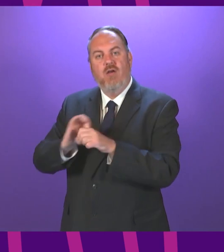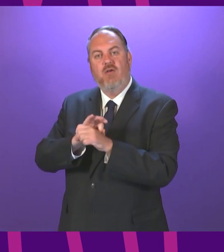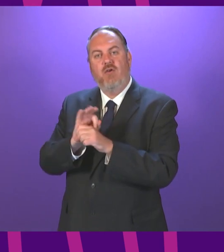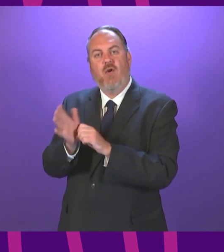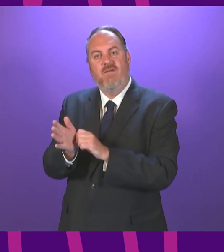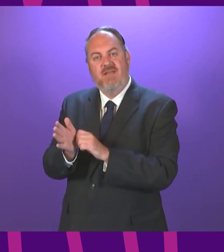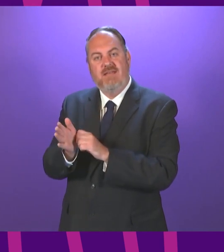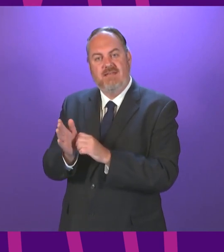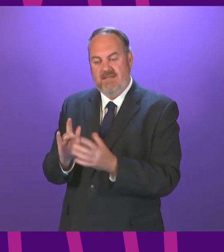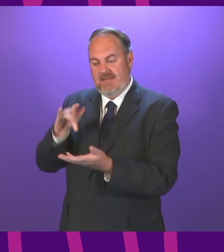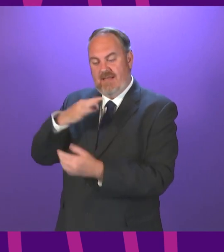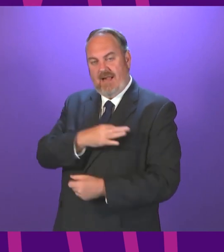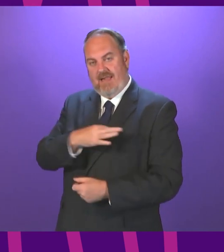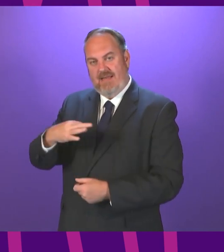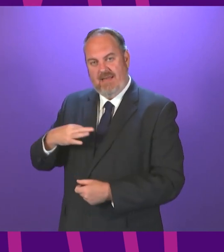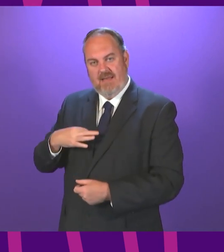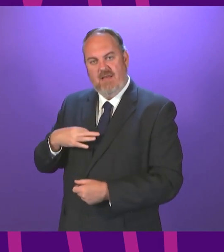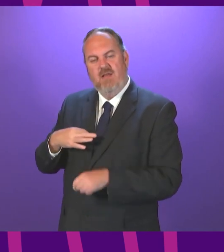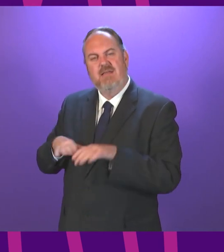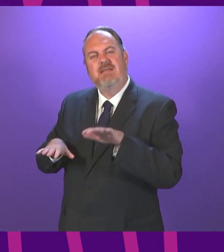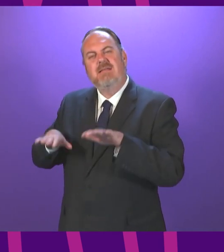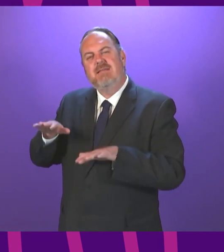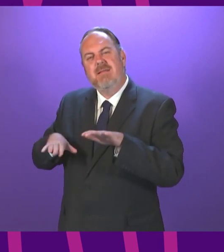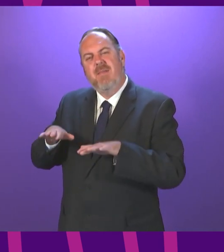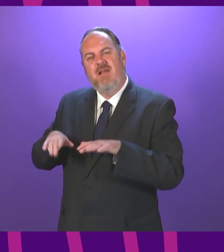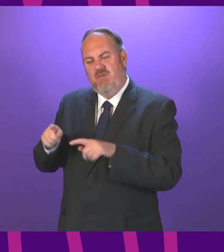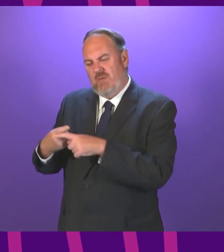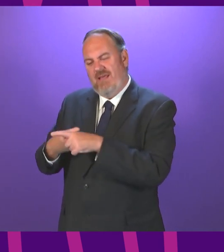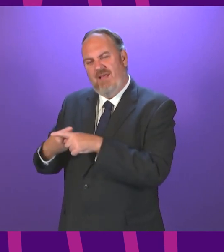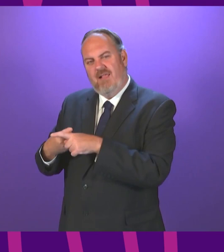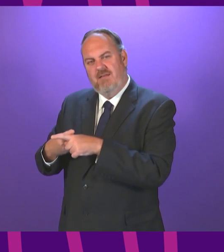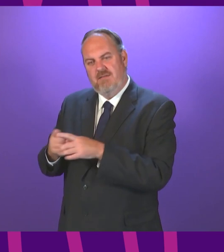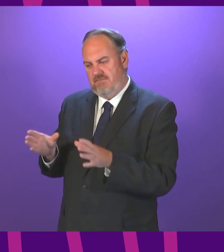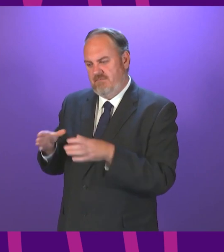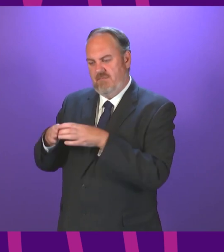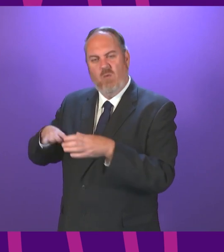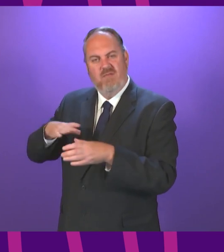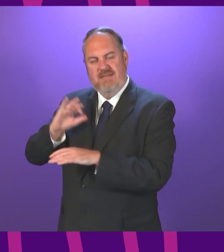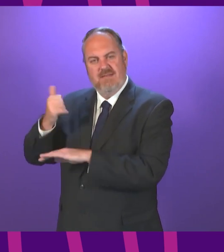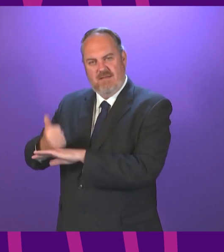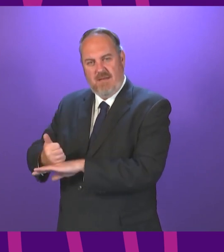that will need to be conducted will take between one and three years to report back. My patients,